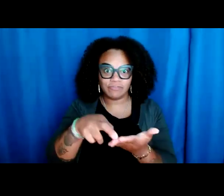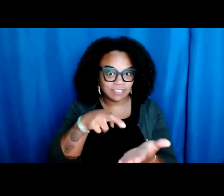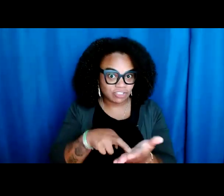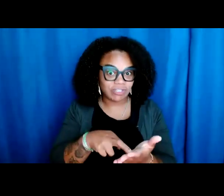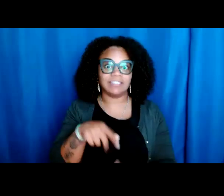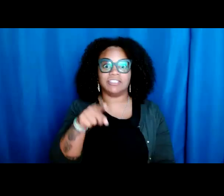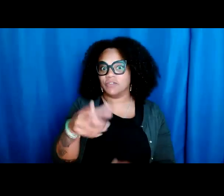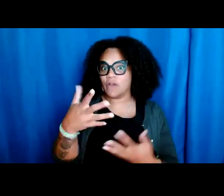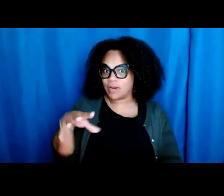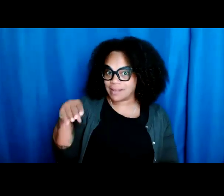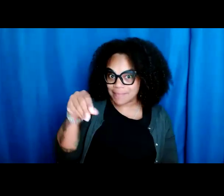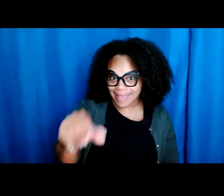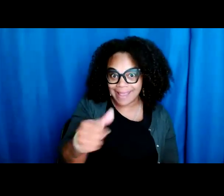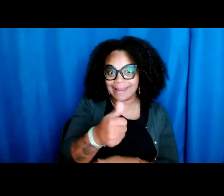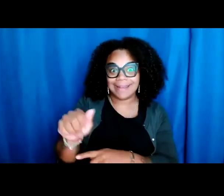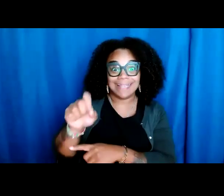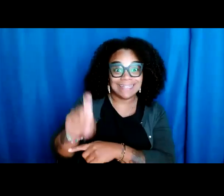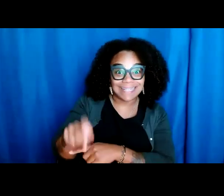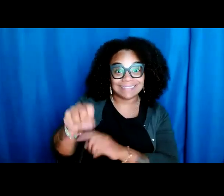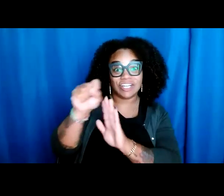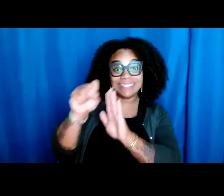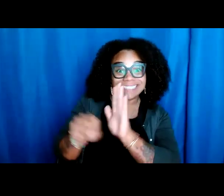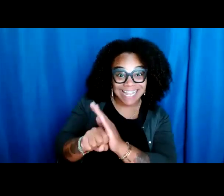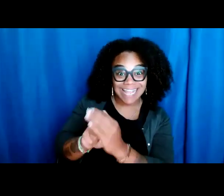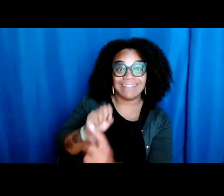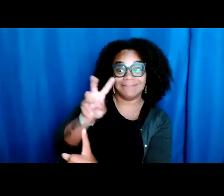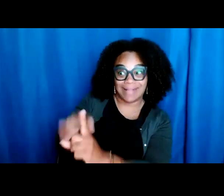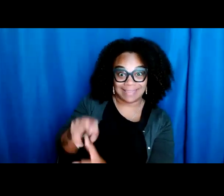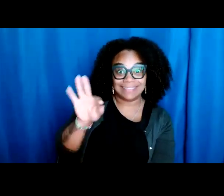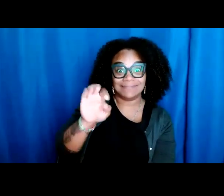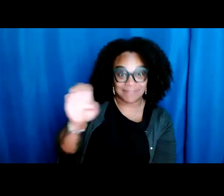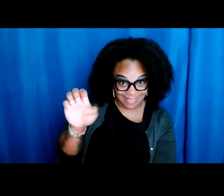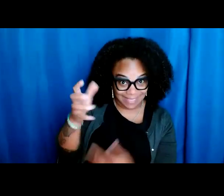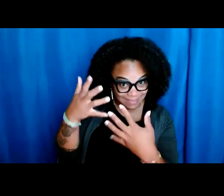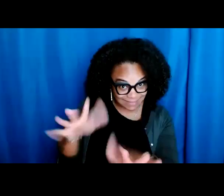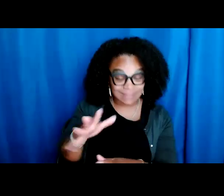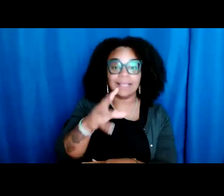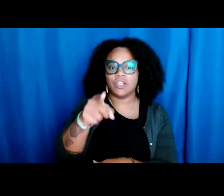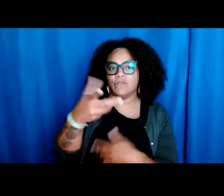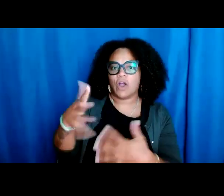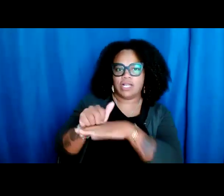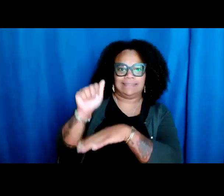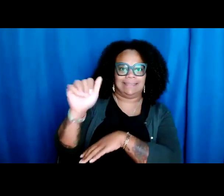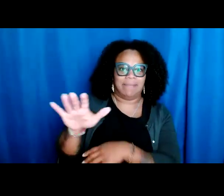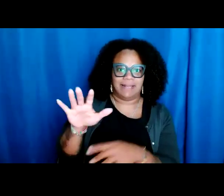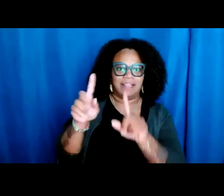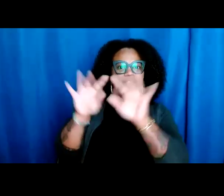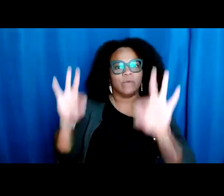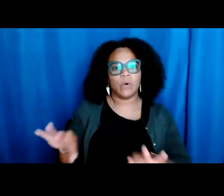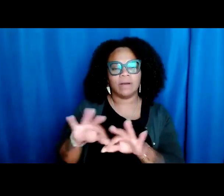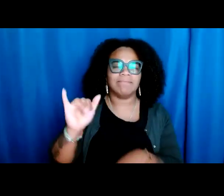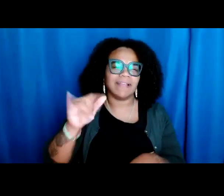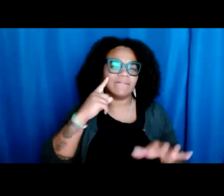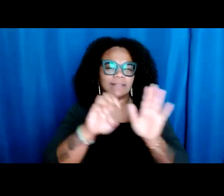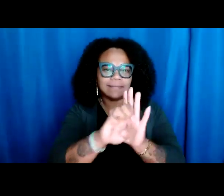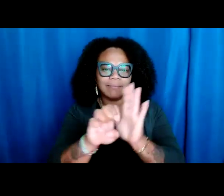you paid any necessary state filing fees, and that you submitted any forms, like Annual Reports.